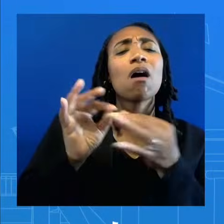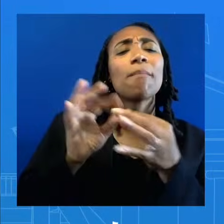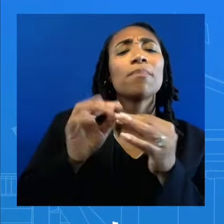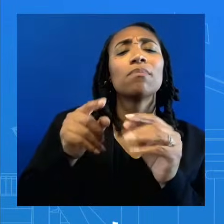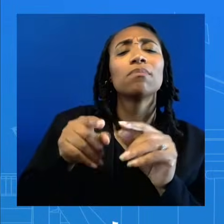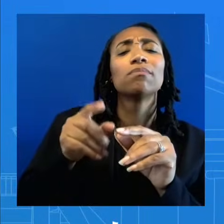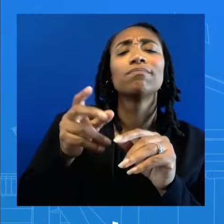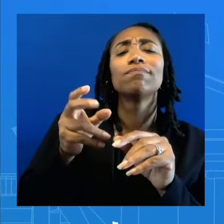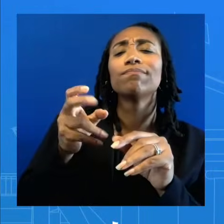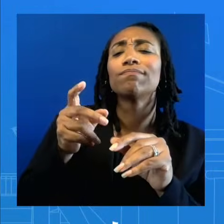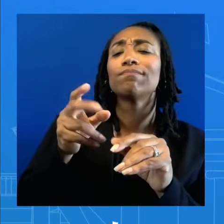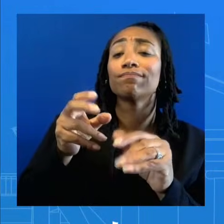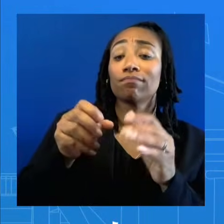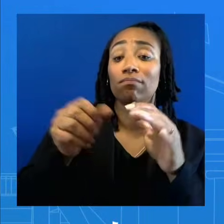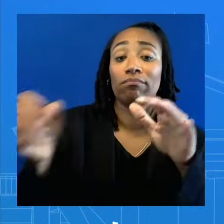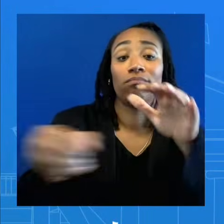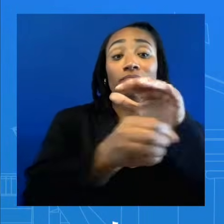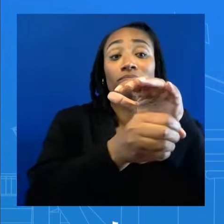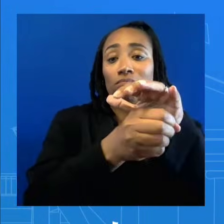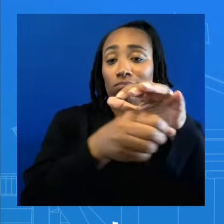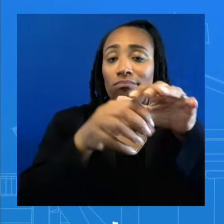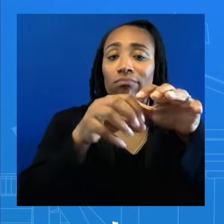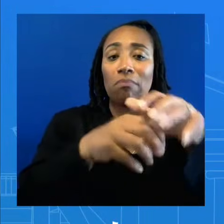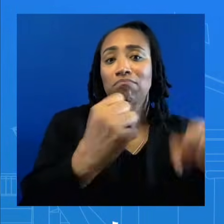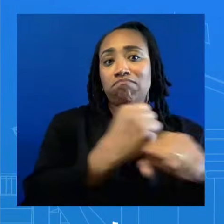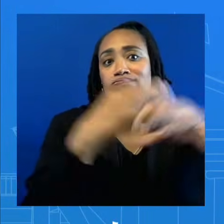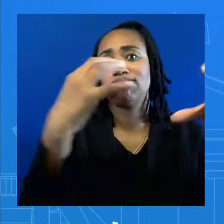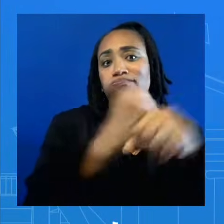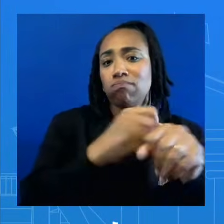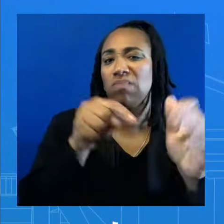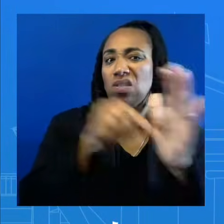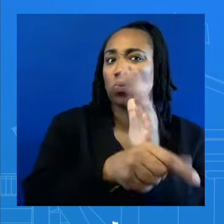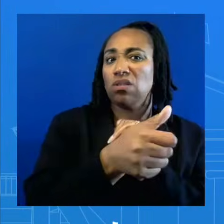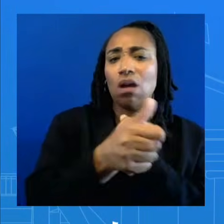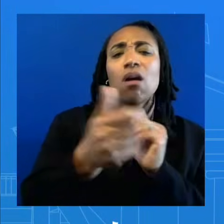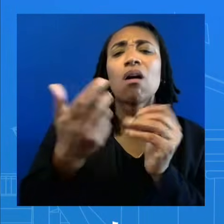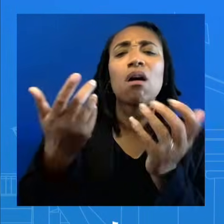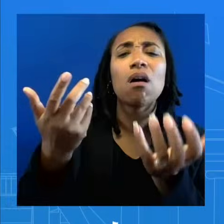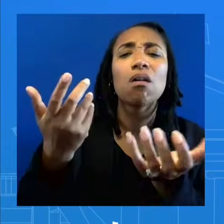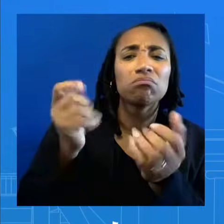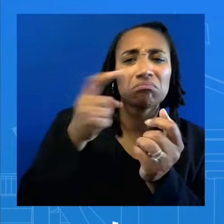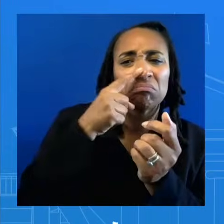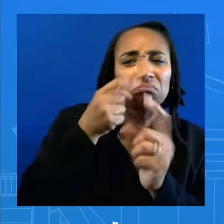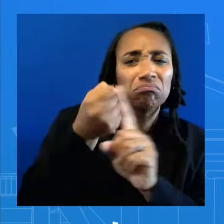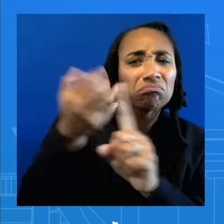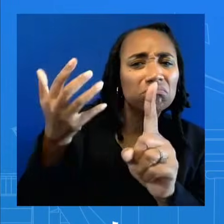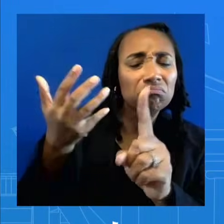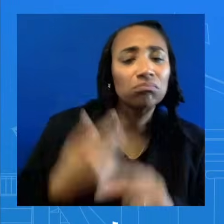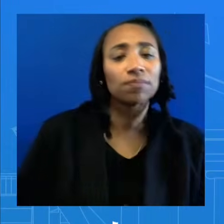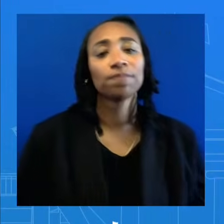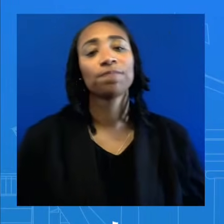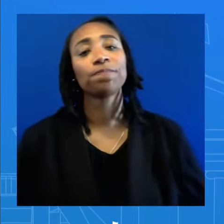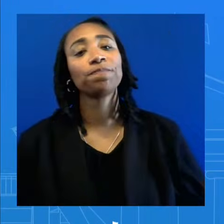the ability to conduct over-the-horizon counterterrorism operations anywhere in the world -- anywhere in the world --